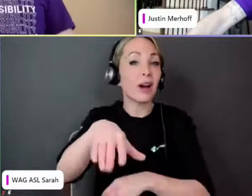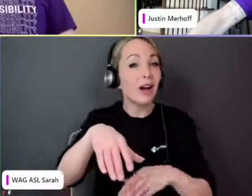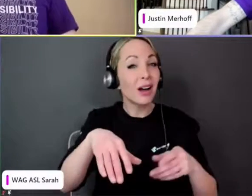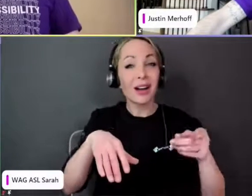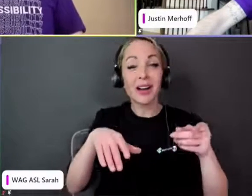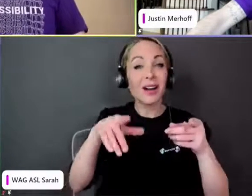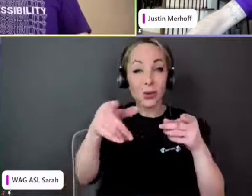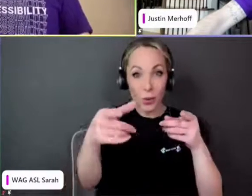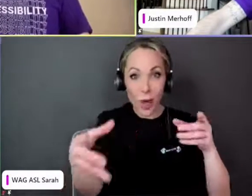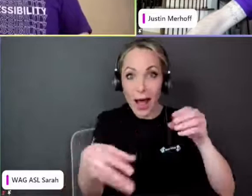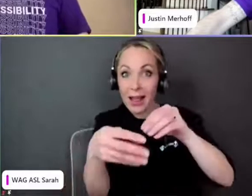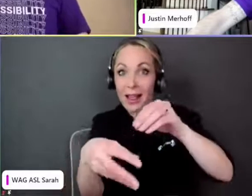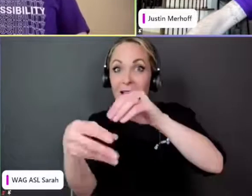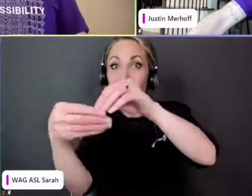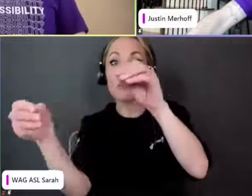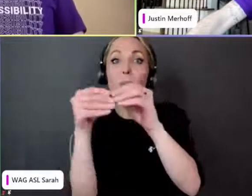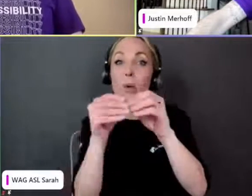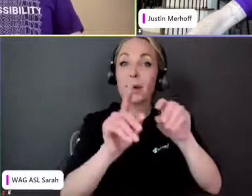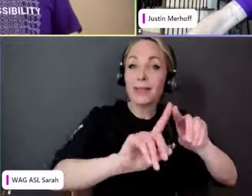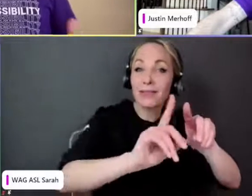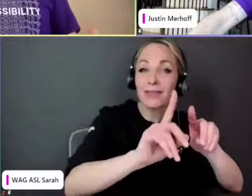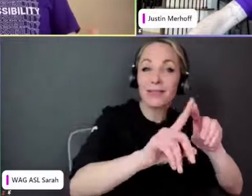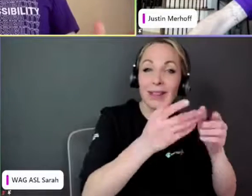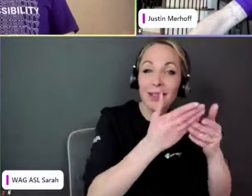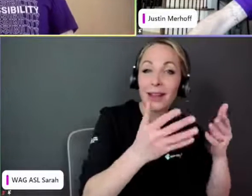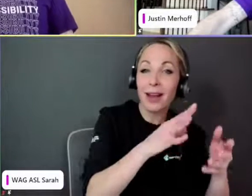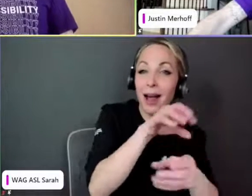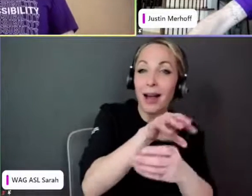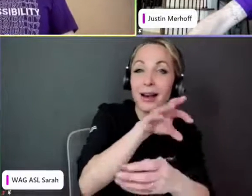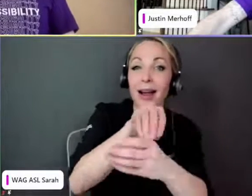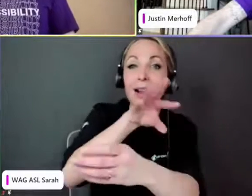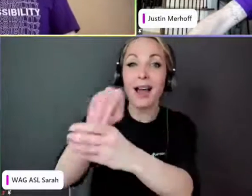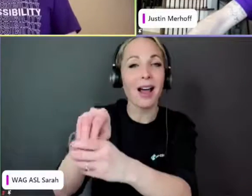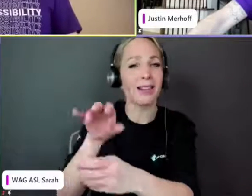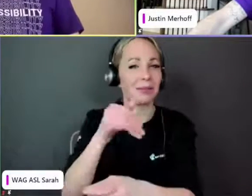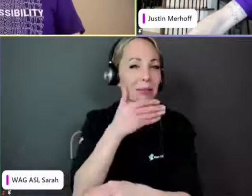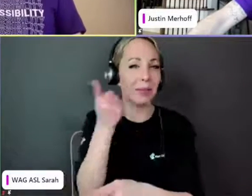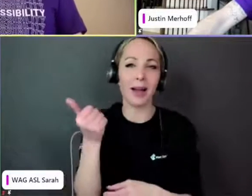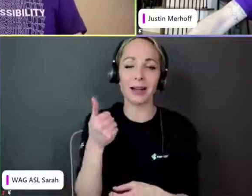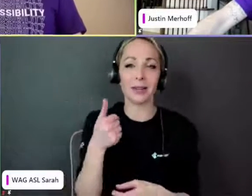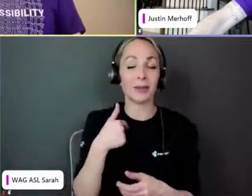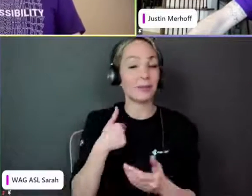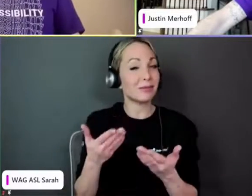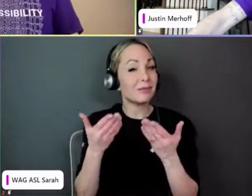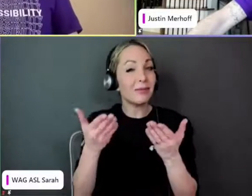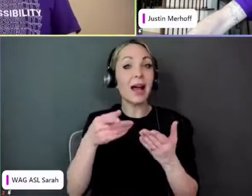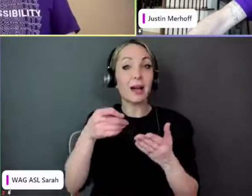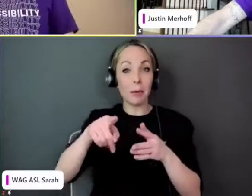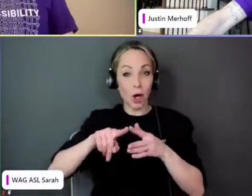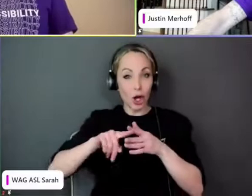I think we recommend testing as early in the development process as you can to minimize